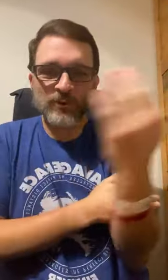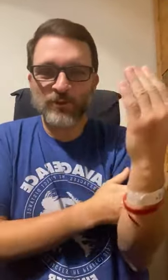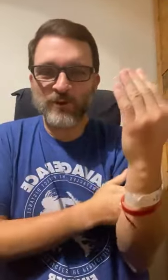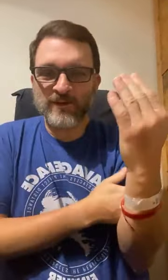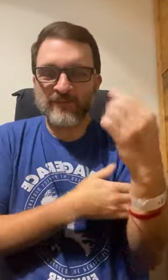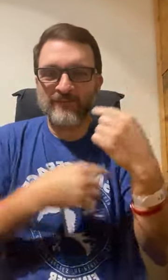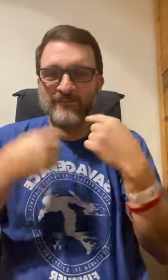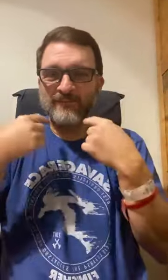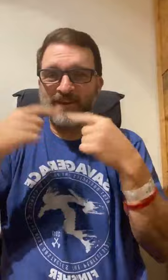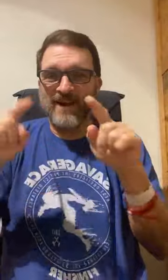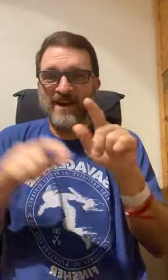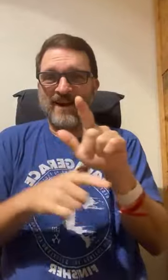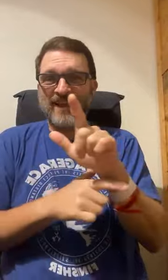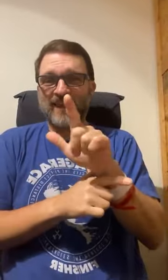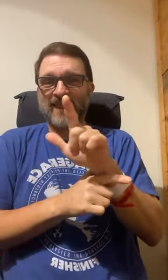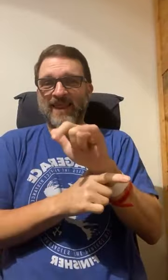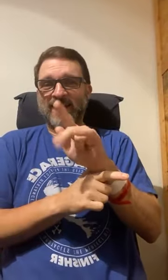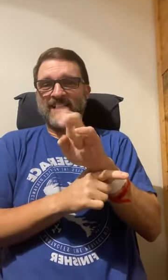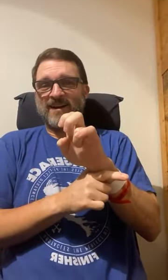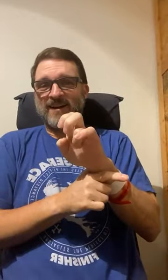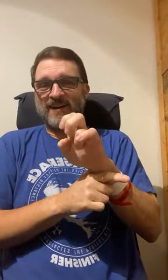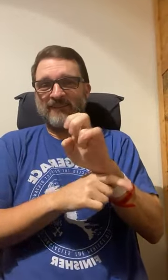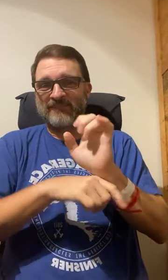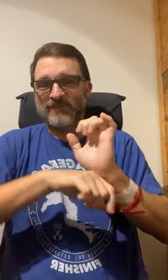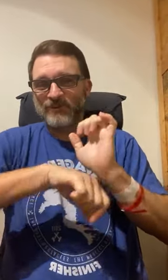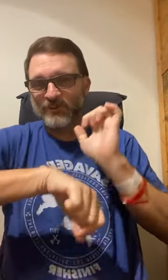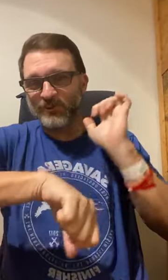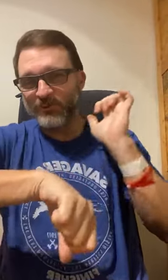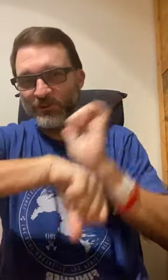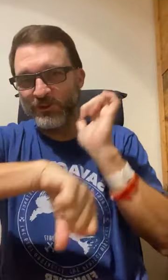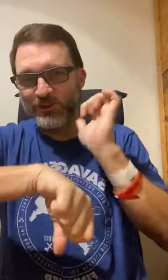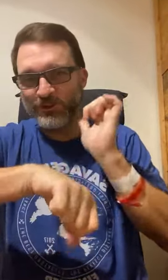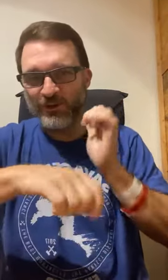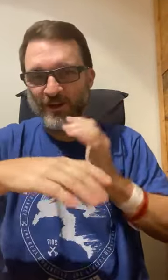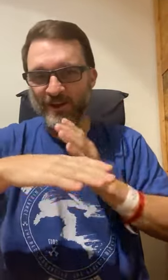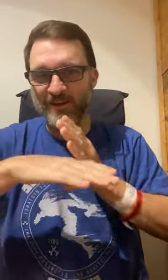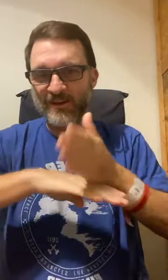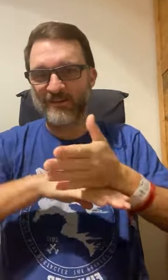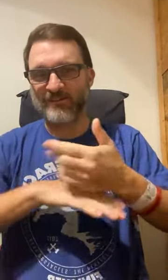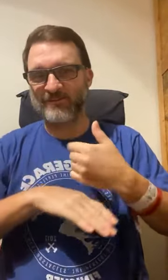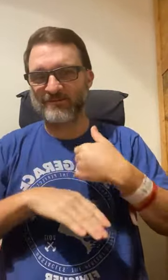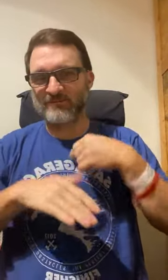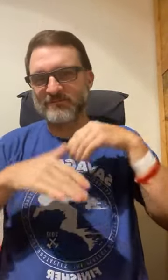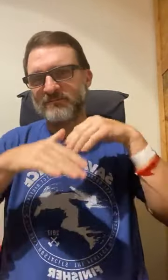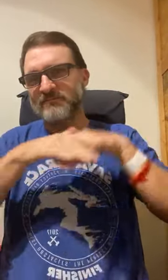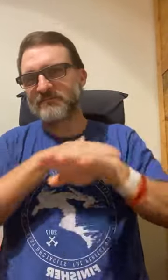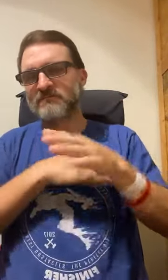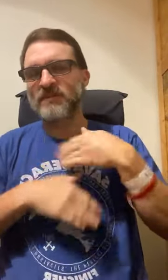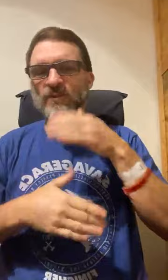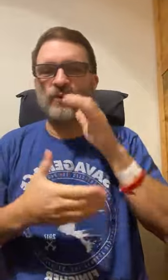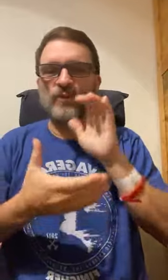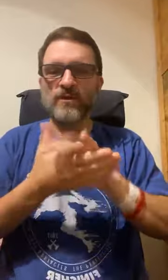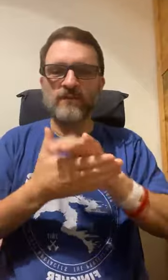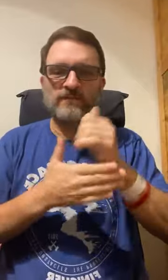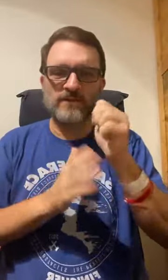FInally got Live working after I went into my wife's FB account.